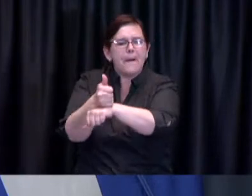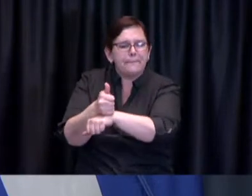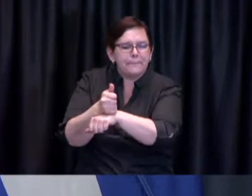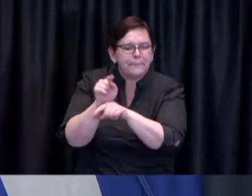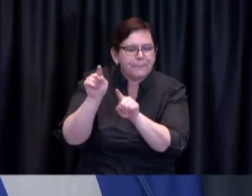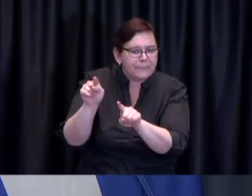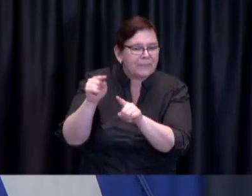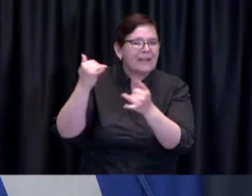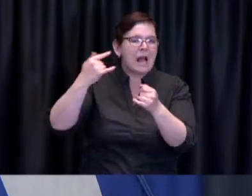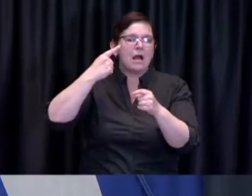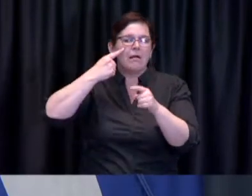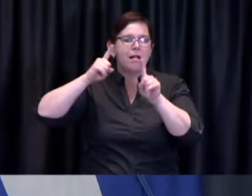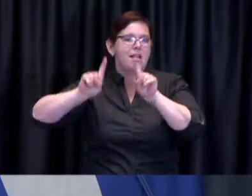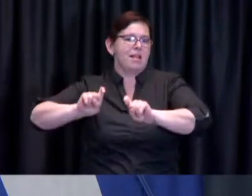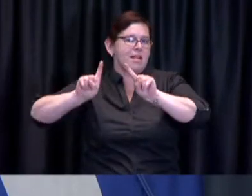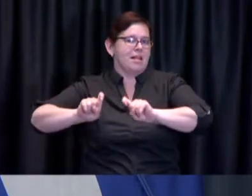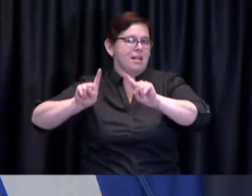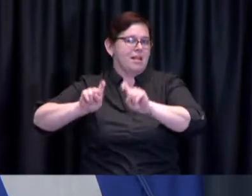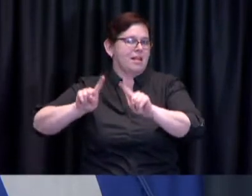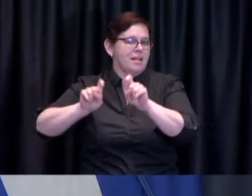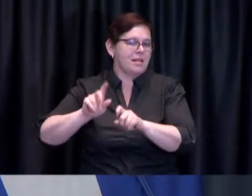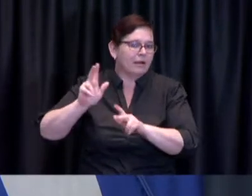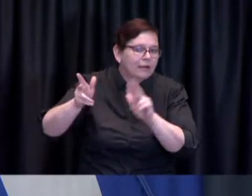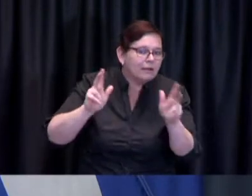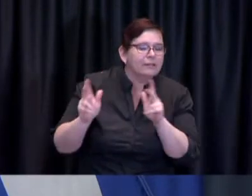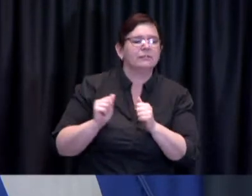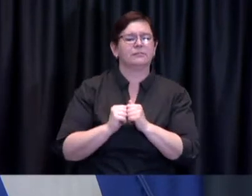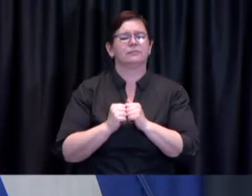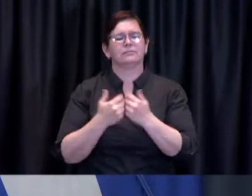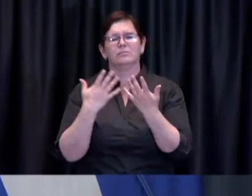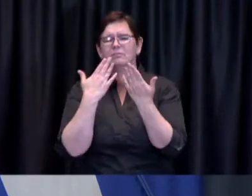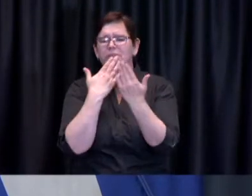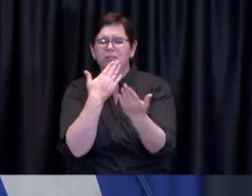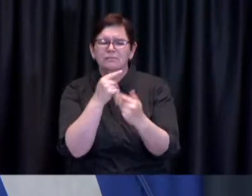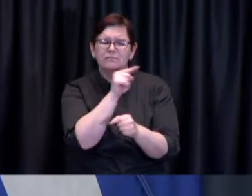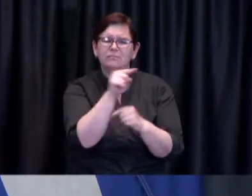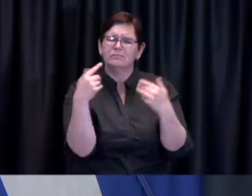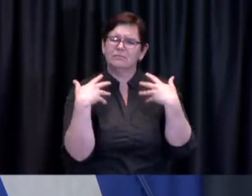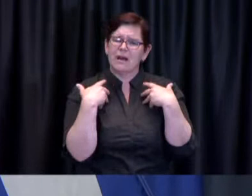thank you to the amazing health care partners who are delivering this access on the ground